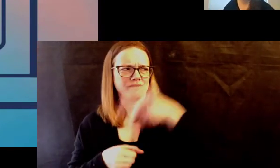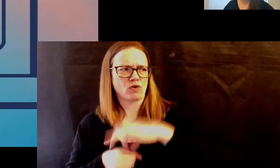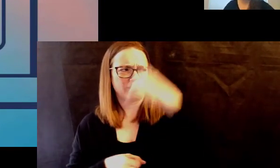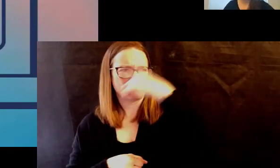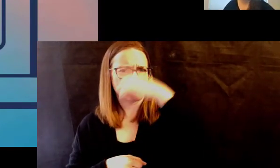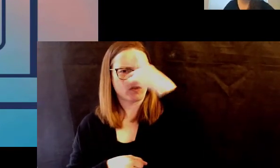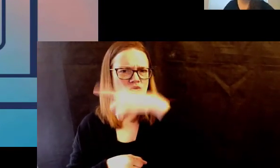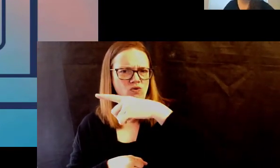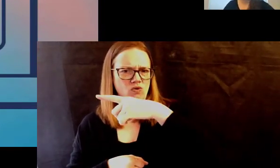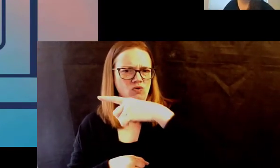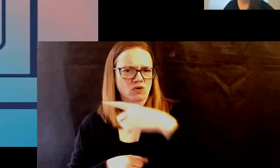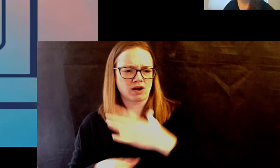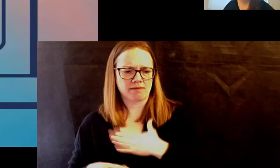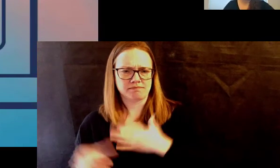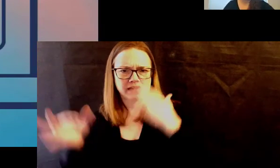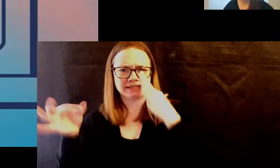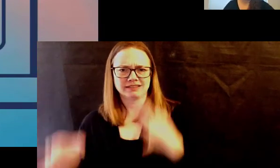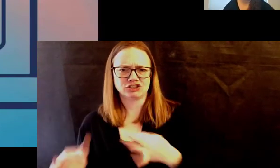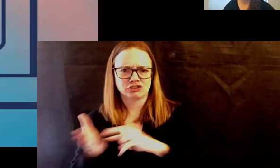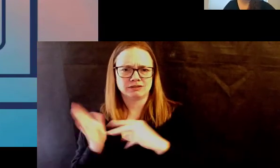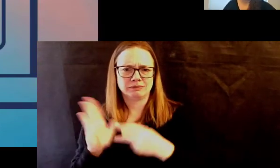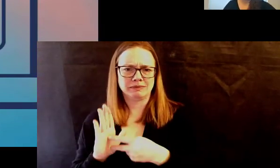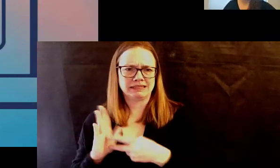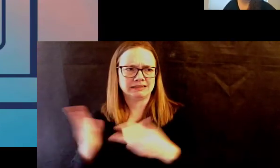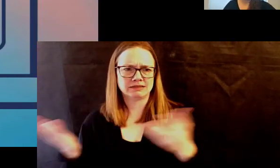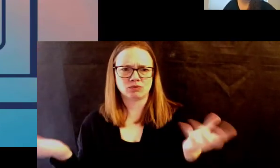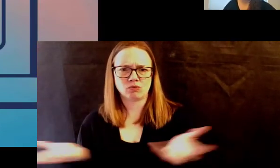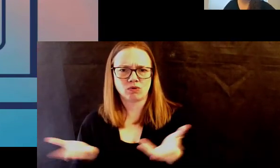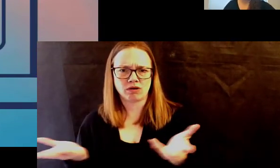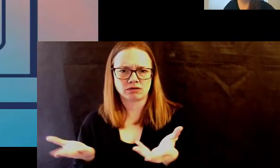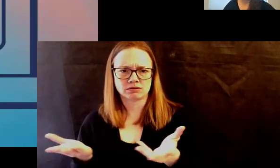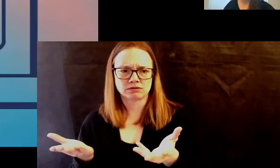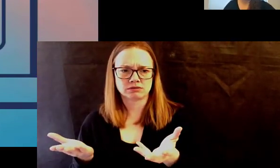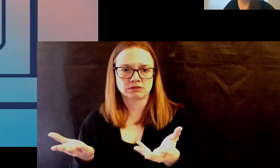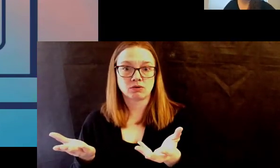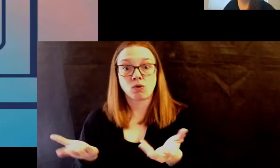mean as far as impact for the people that gave them a job, right? They're constituents. They're voters.